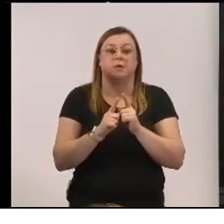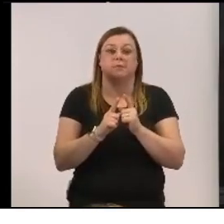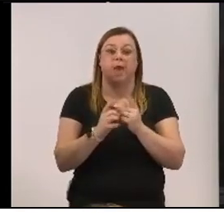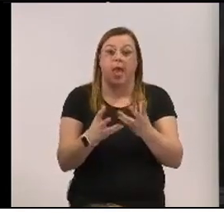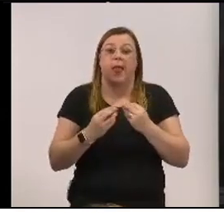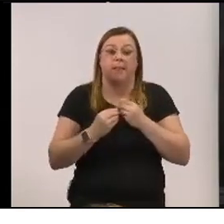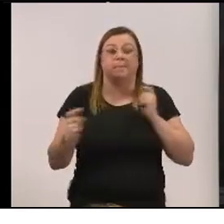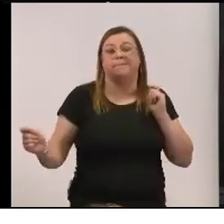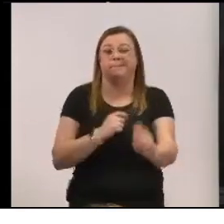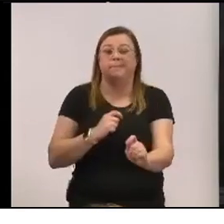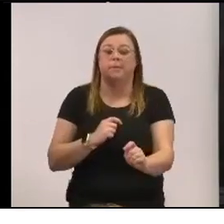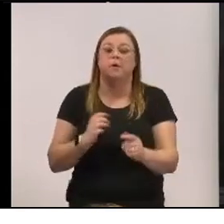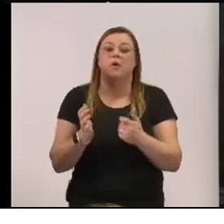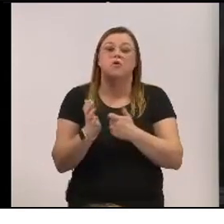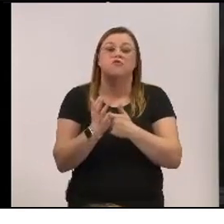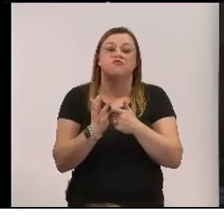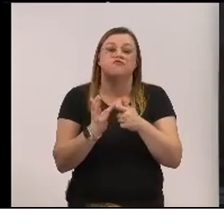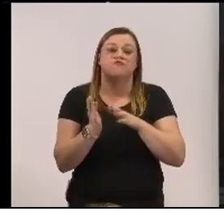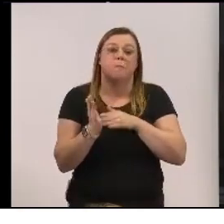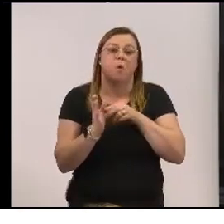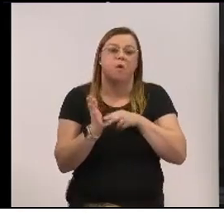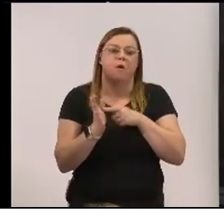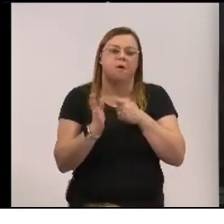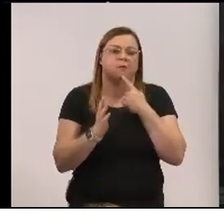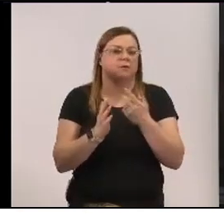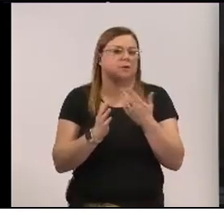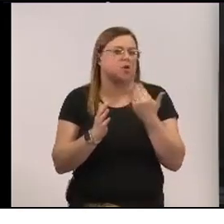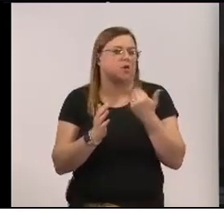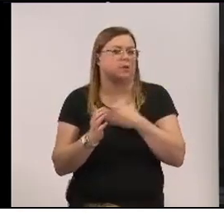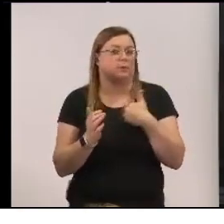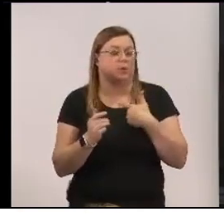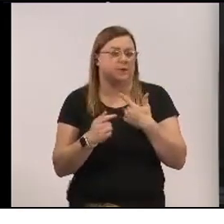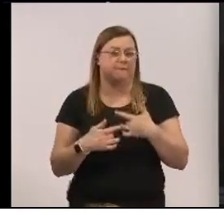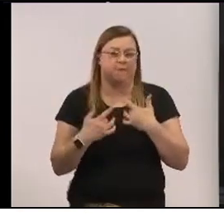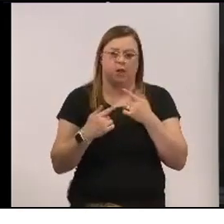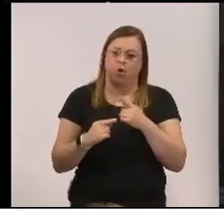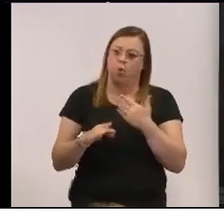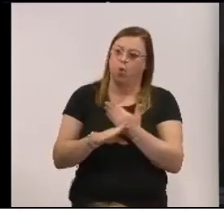And I think Ramona said earlier this morning that she doesn't view her work as rocket science